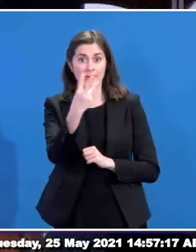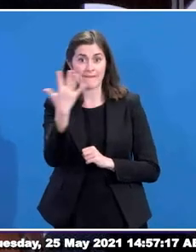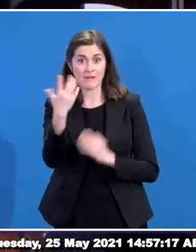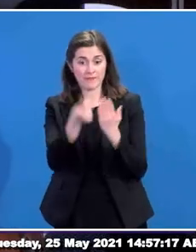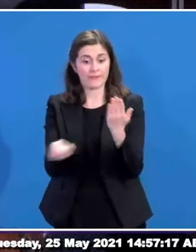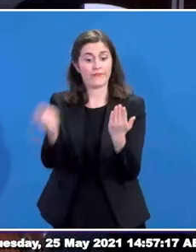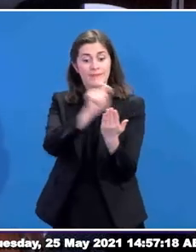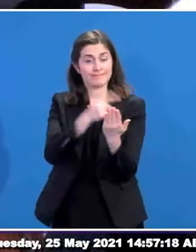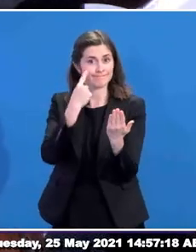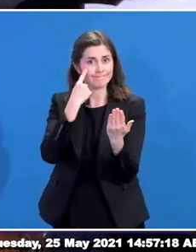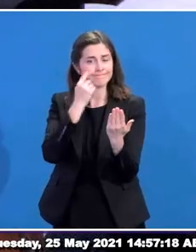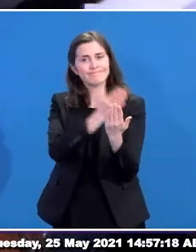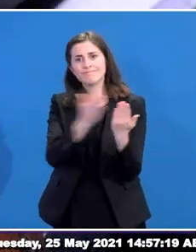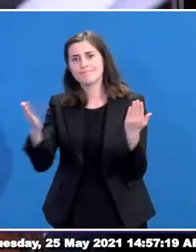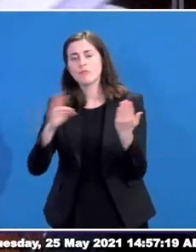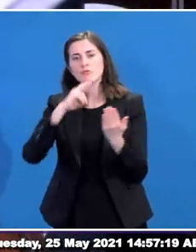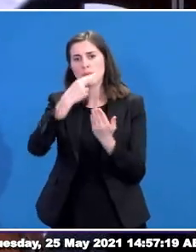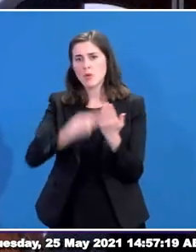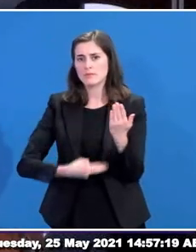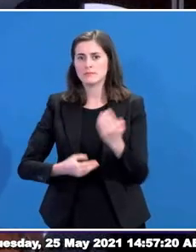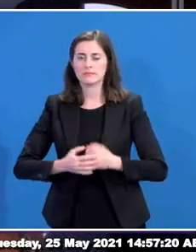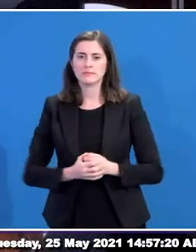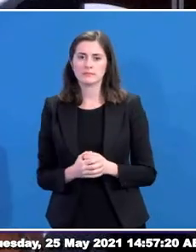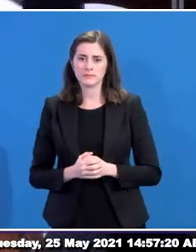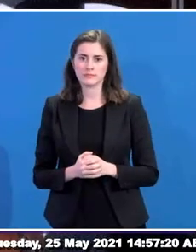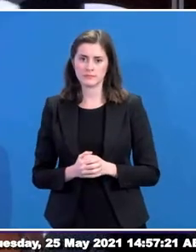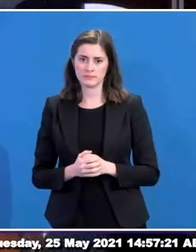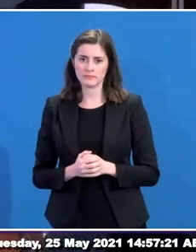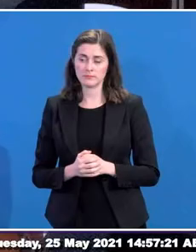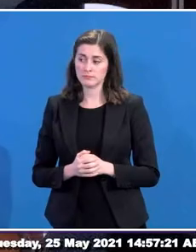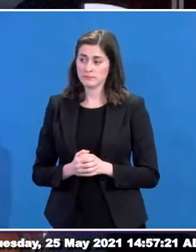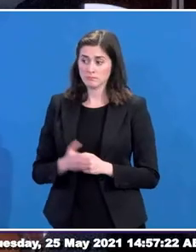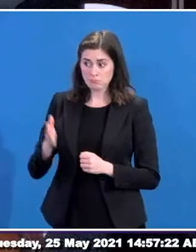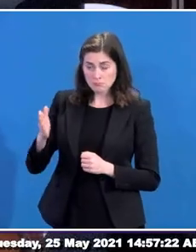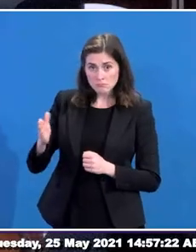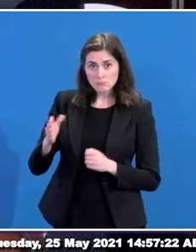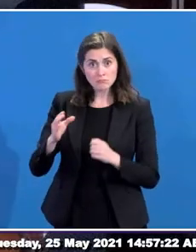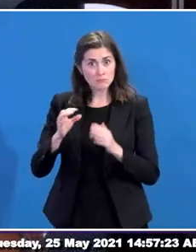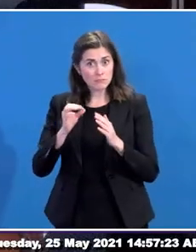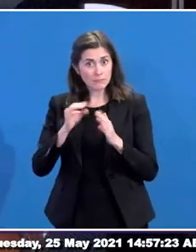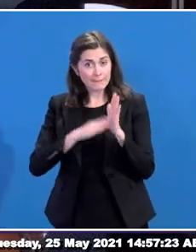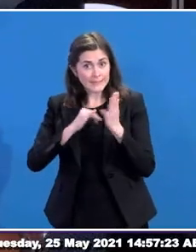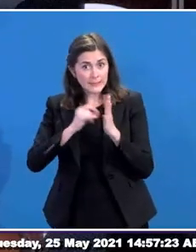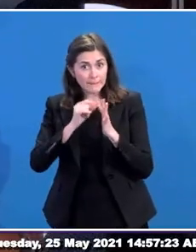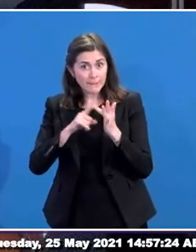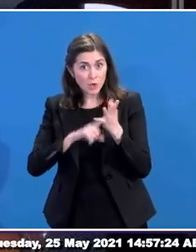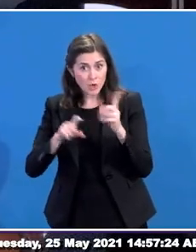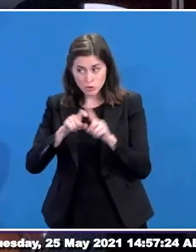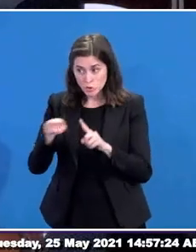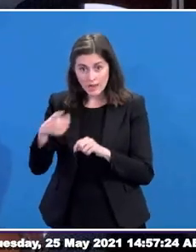Thank you. Ms Piaud, do you have that? It's a report dated 29 July 2019.